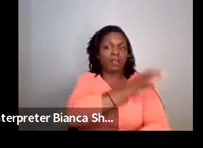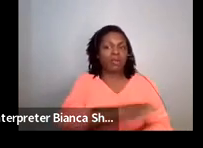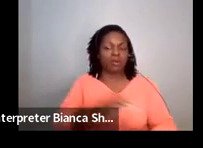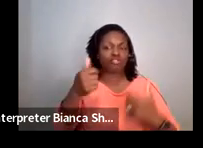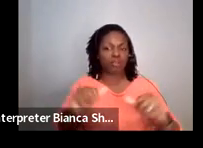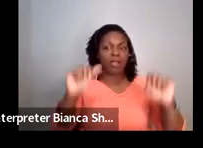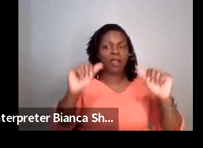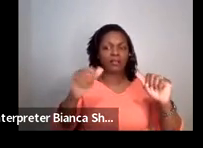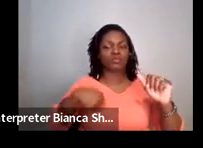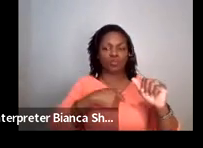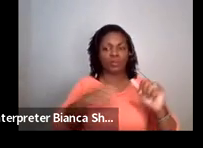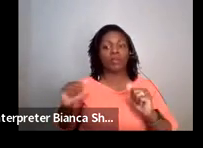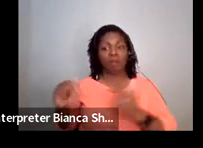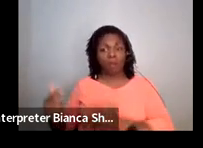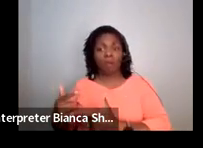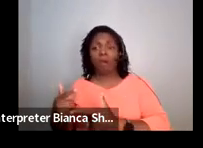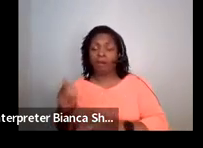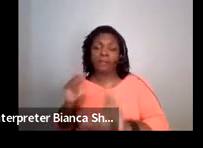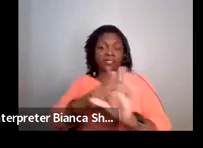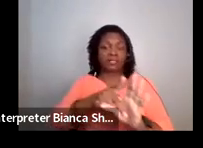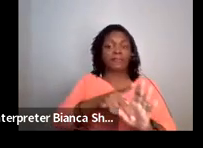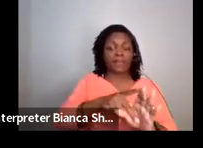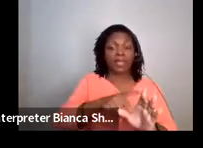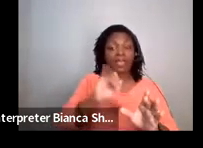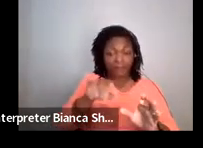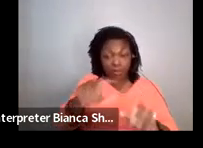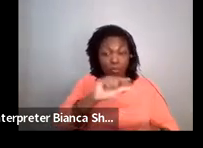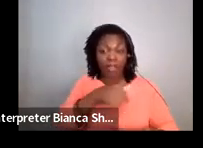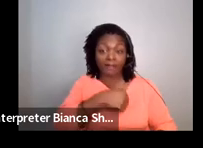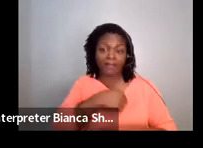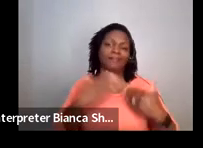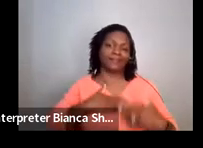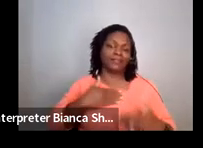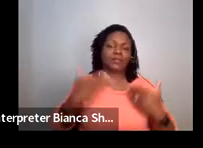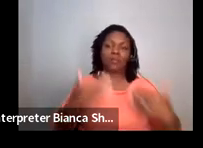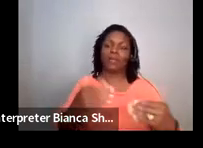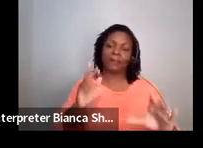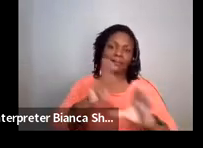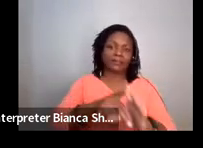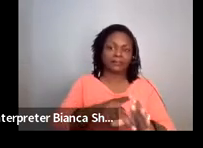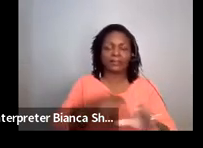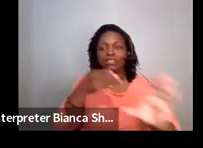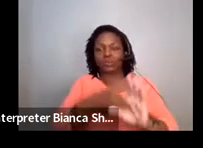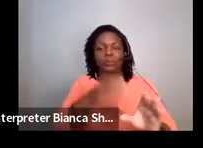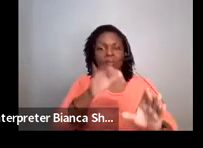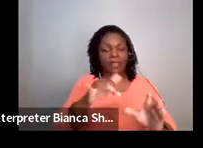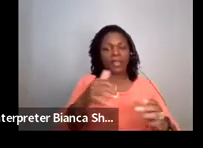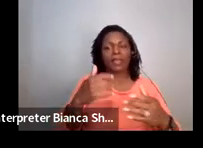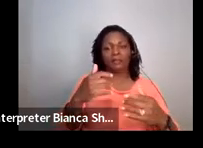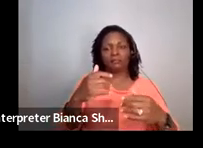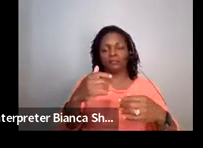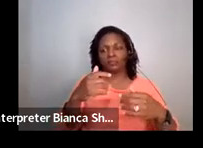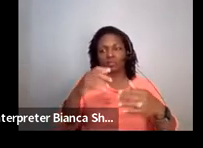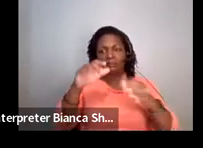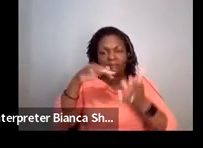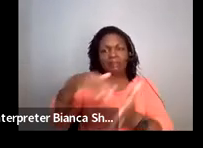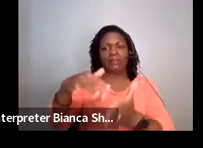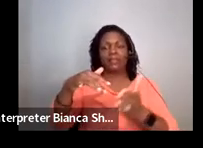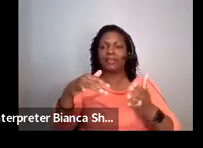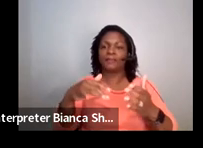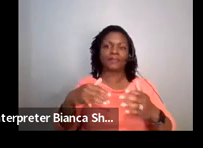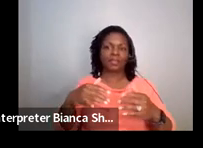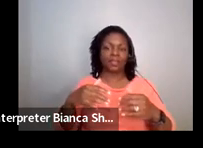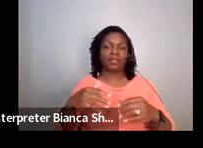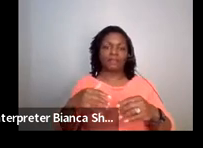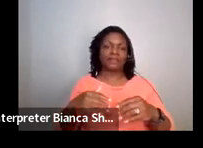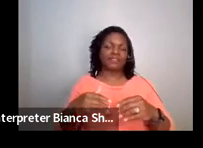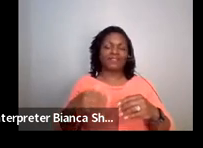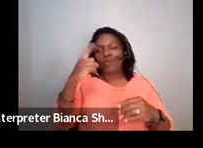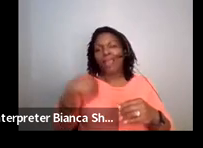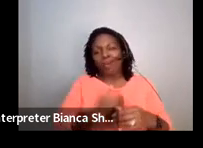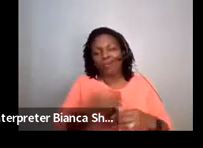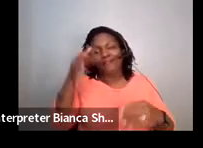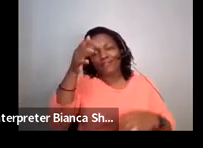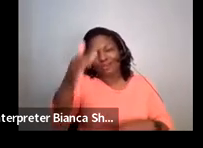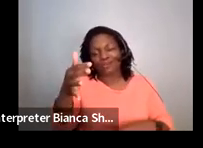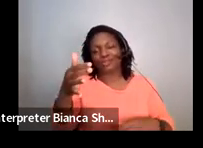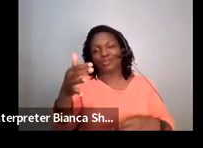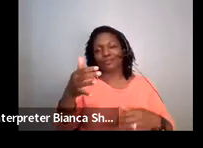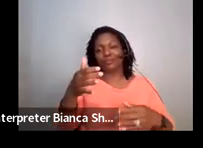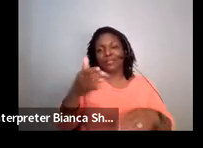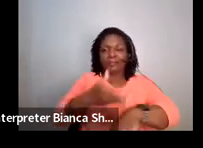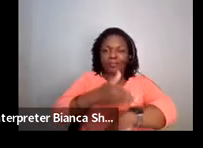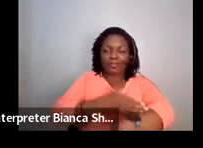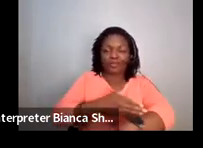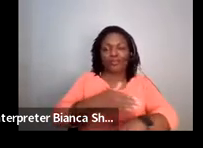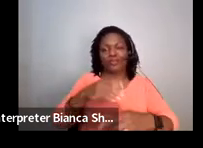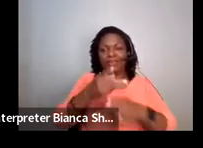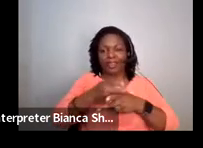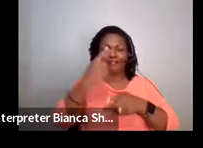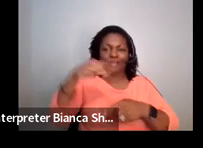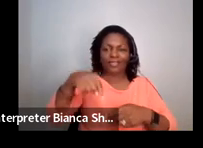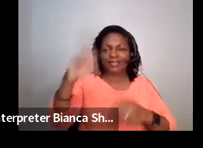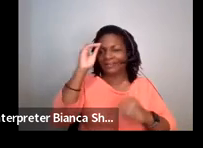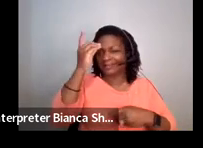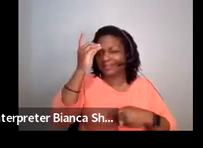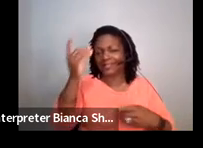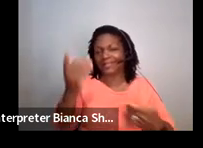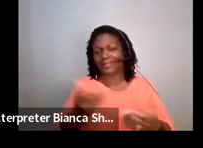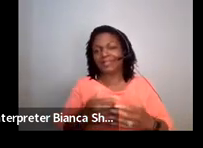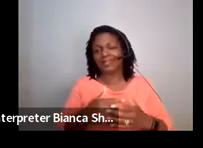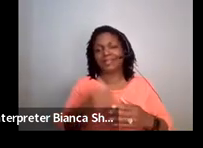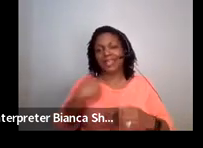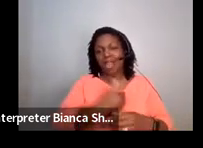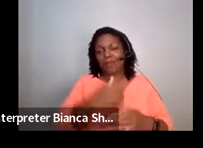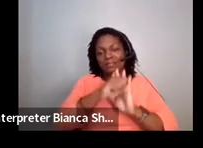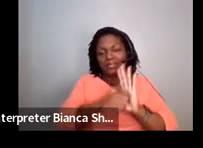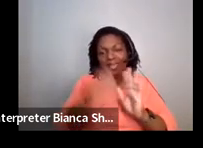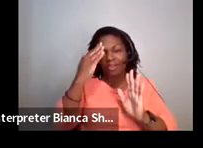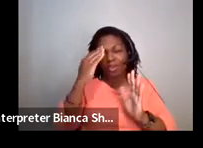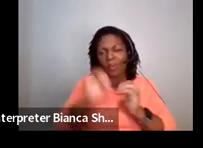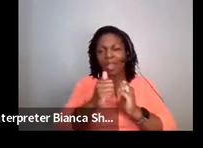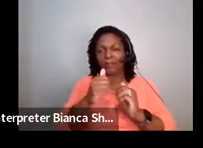We all participate, and I encourage you to if you qualify It's wonderful, wonderful hope for our future to improve this disease and to help our State in general know what we have and what we need to to improve upon Okay, So Now.